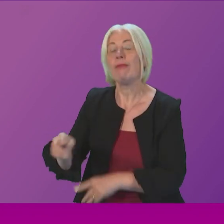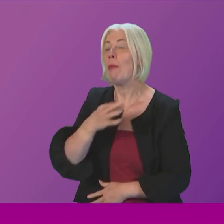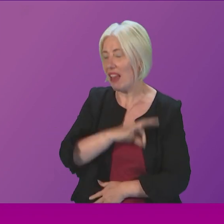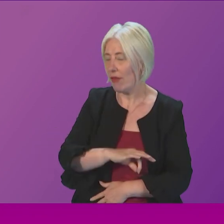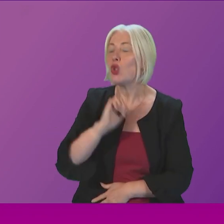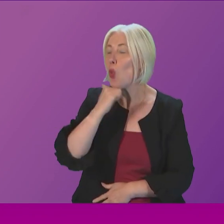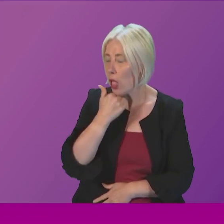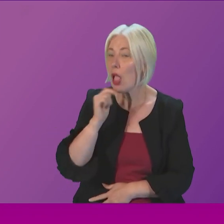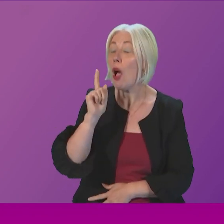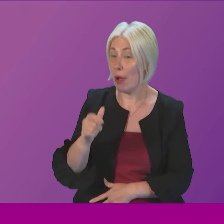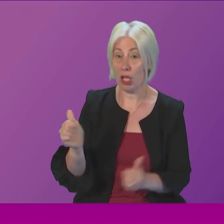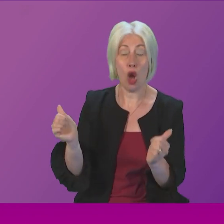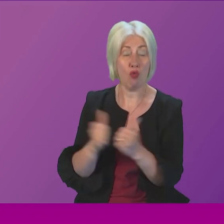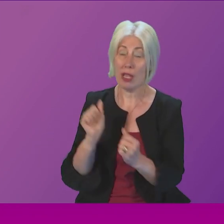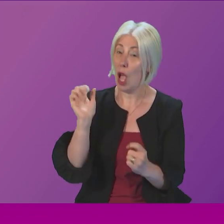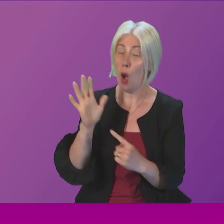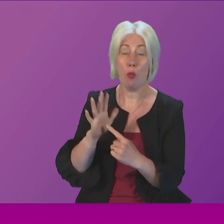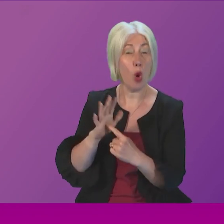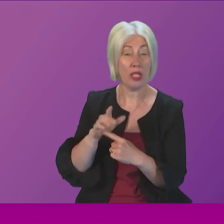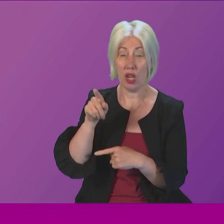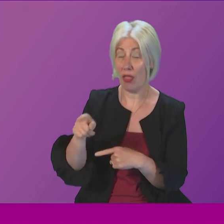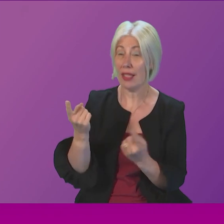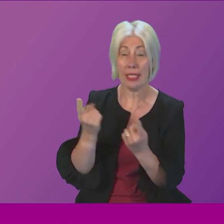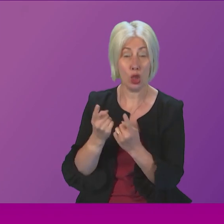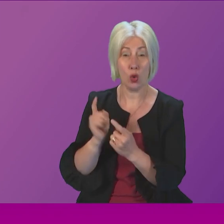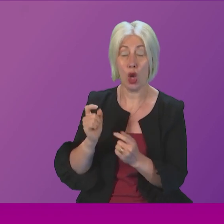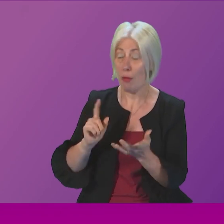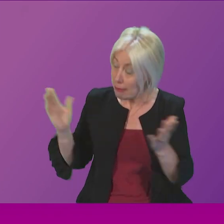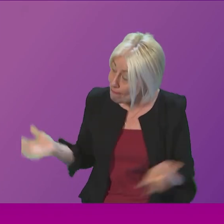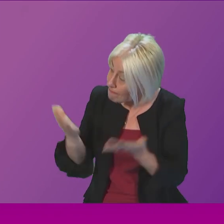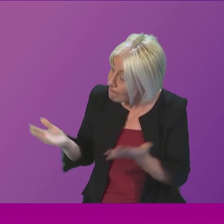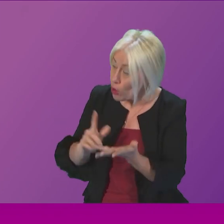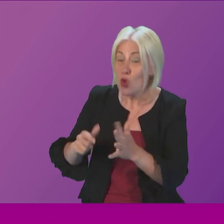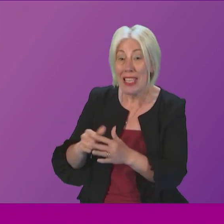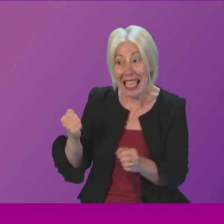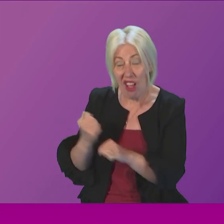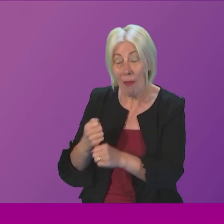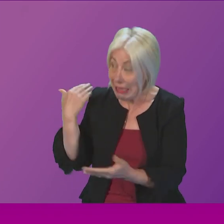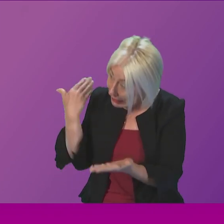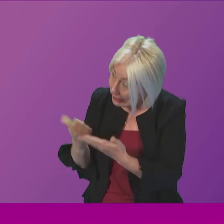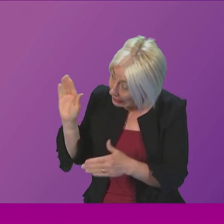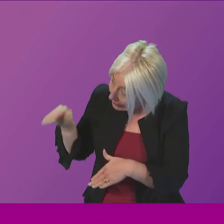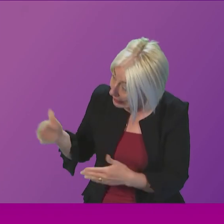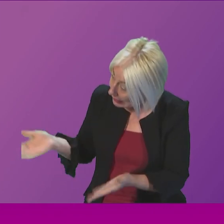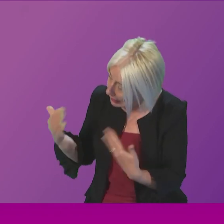and I agree with him on the importance of that particular issue. For some time, we have been urging the UK Government to deliver on its commitment to